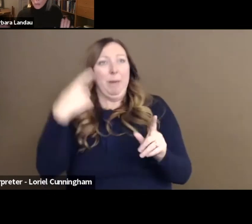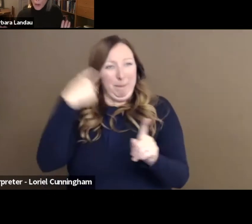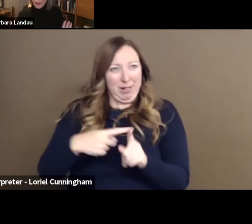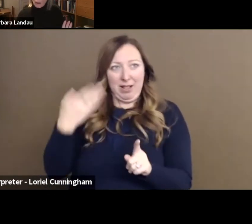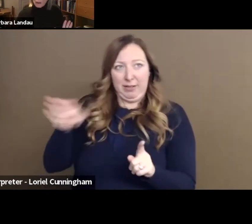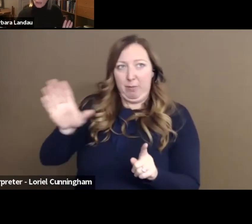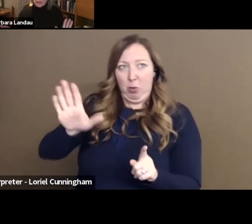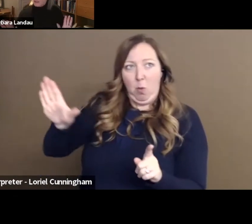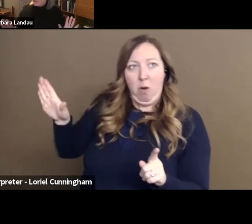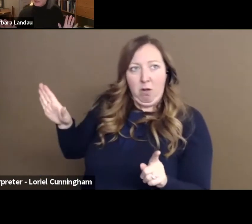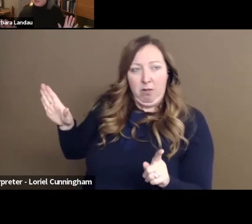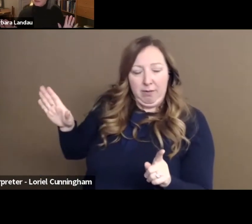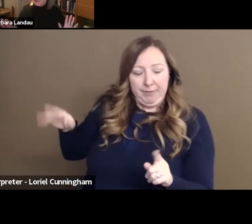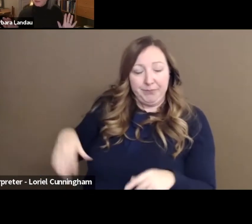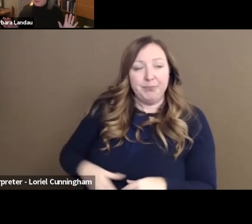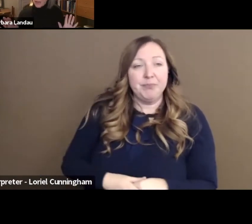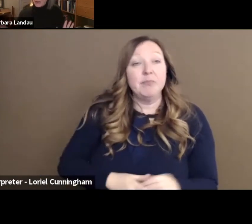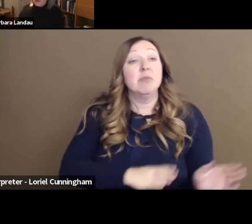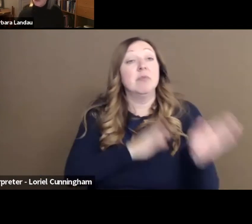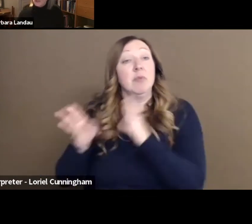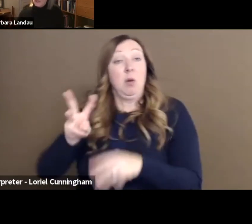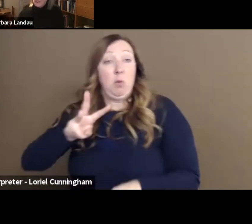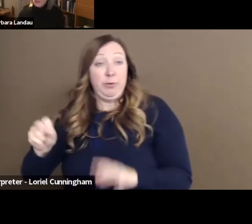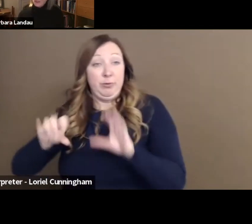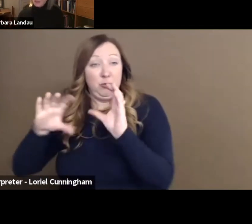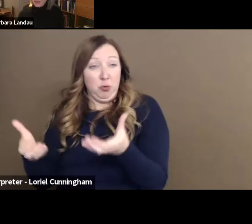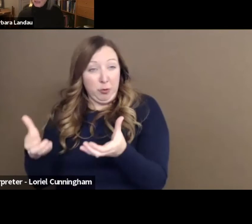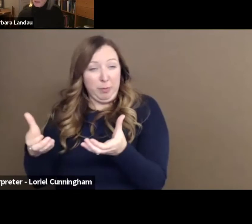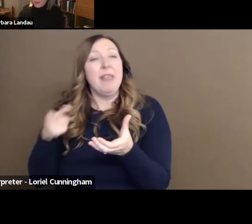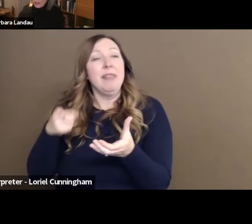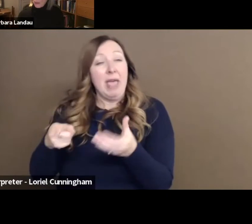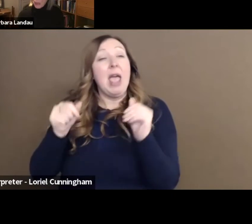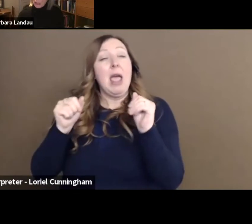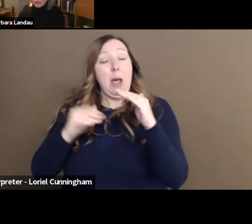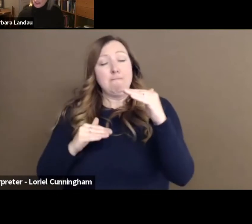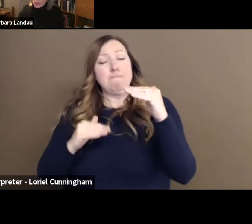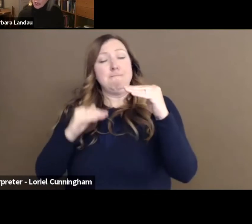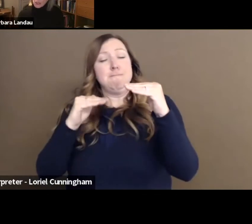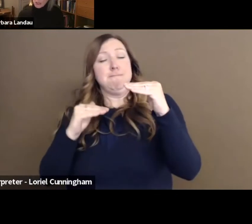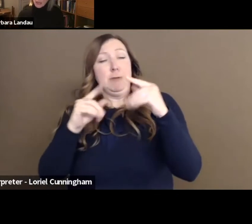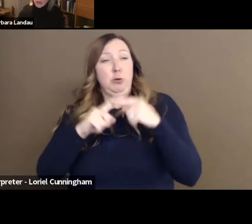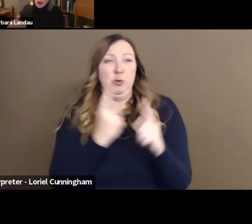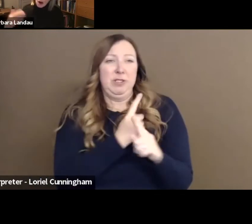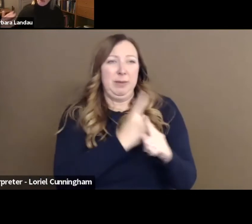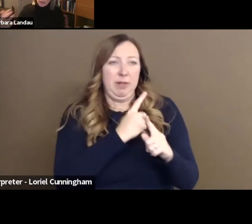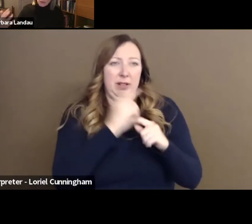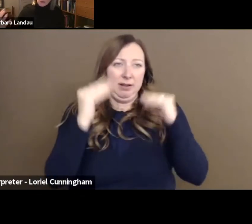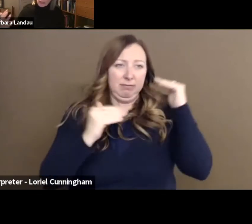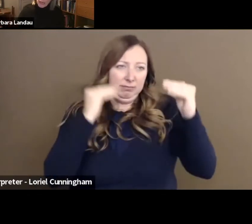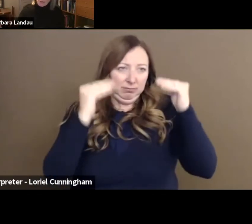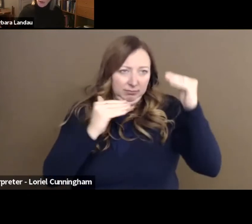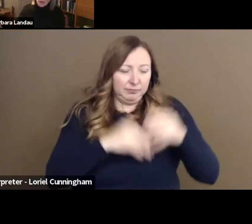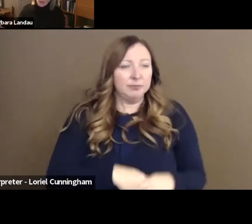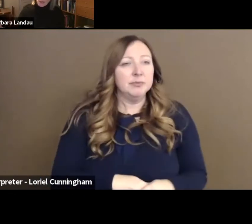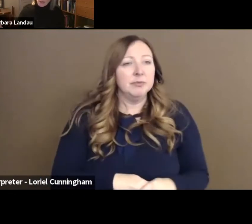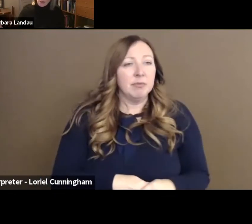well as typically developed adults but pretty well and it suggests that